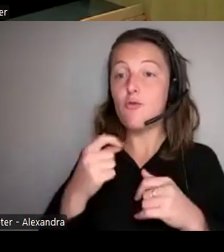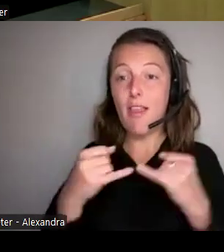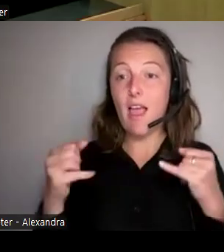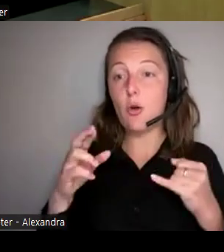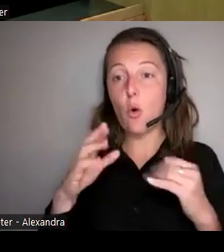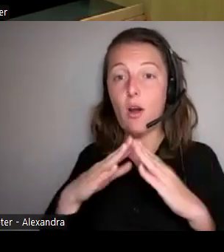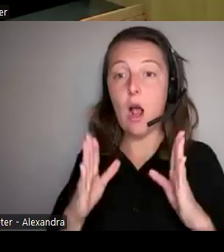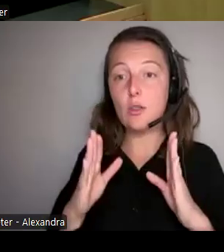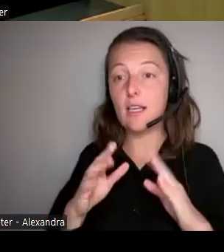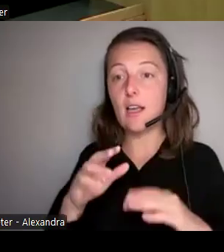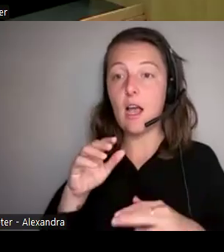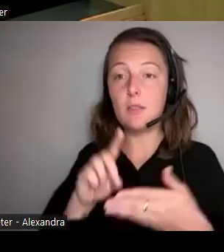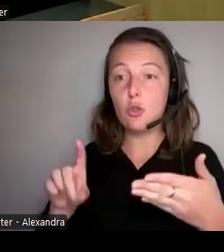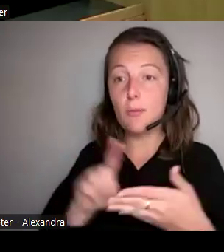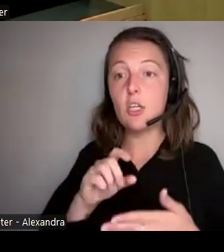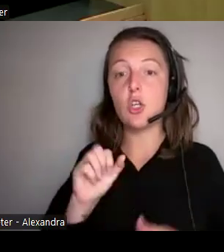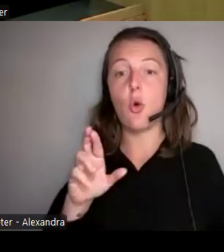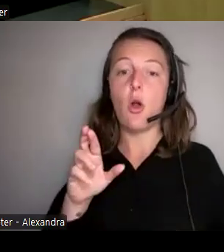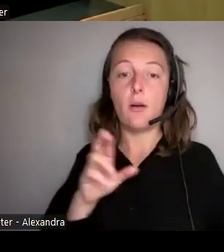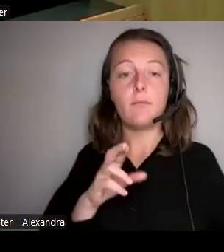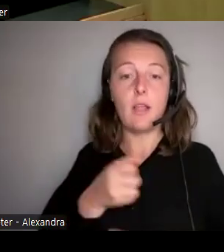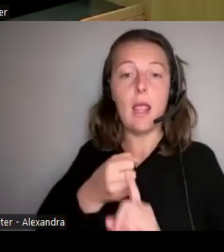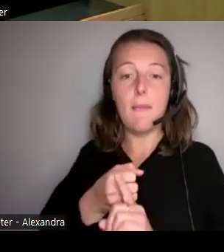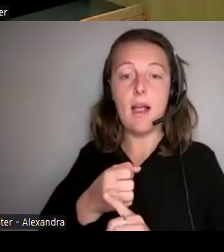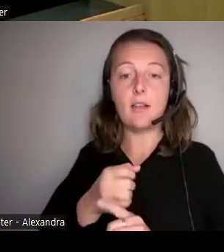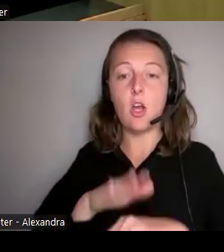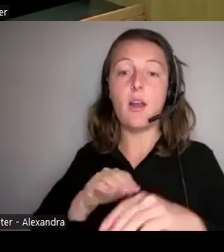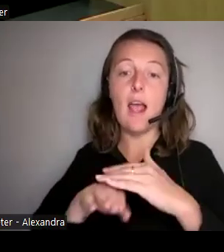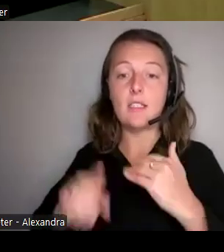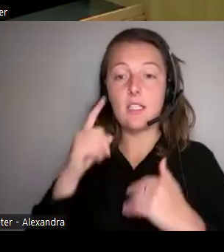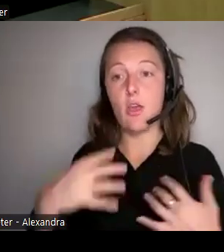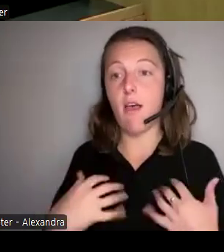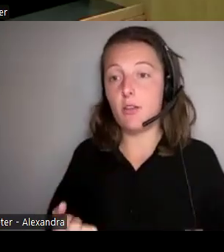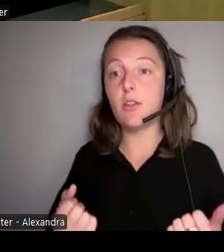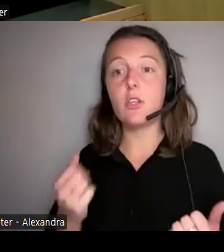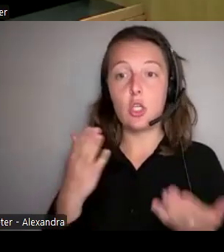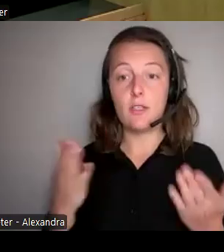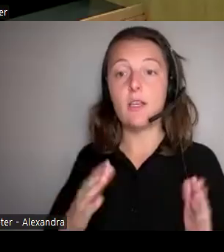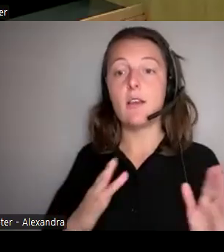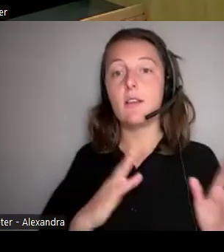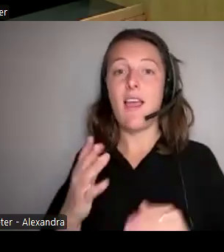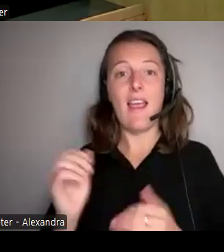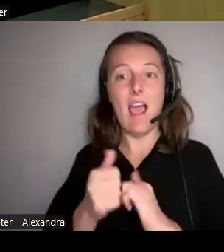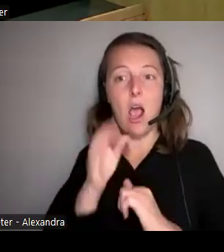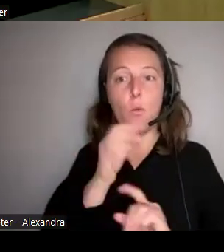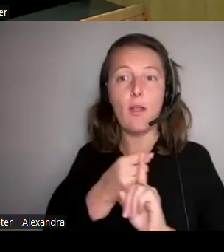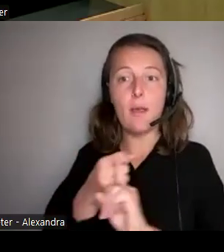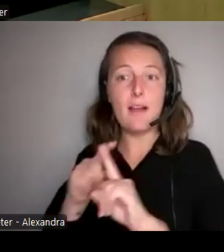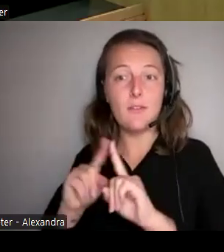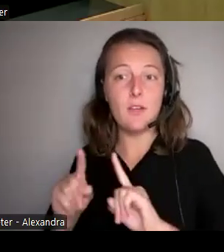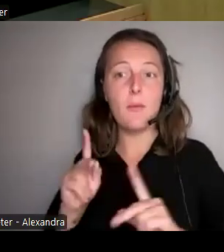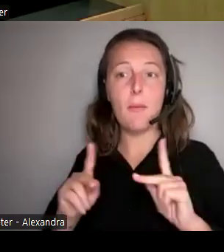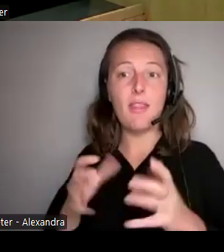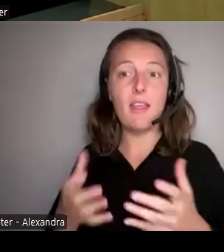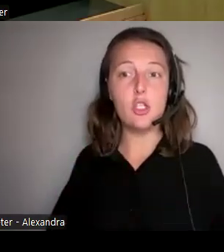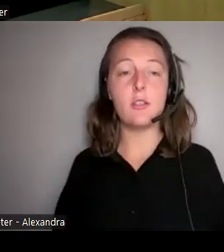access to health services um you know um and and how it might um impact different populations.